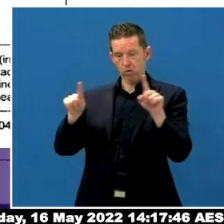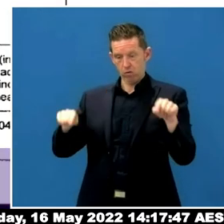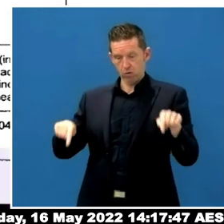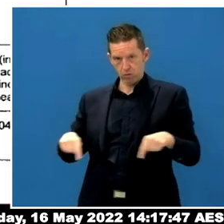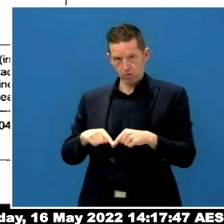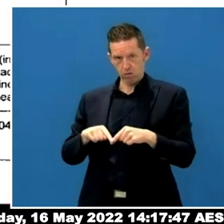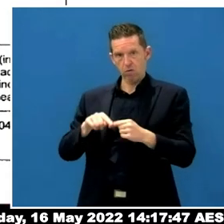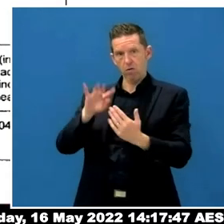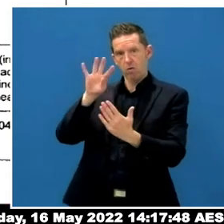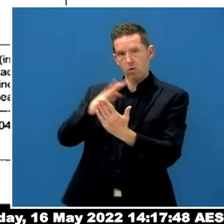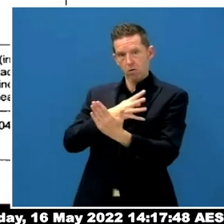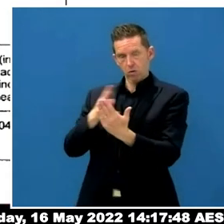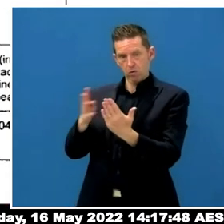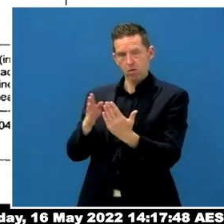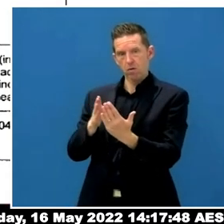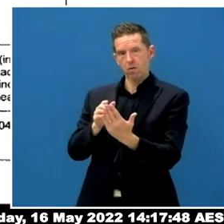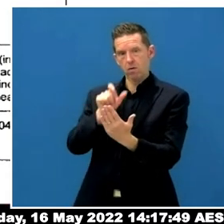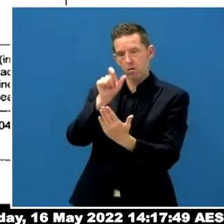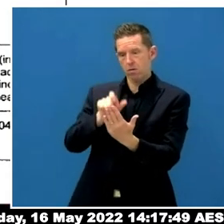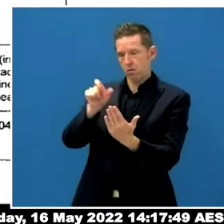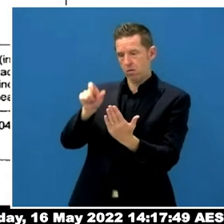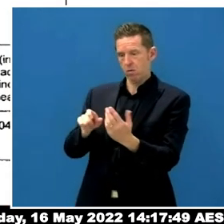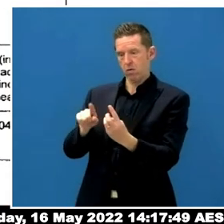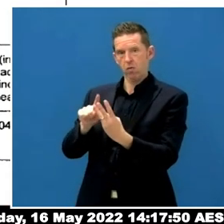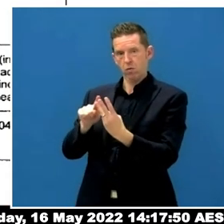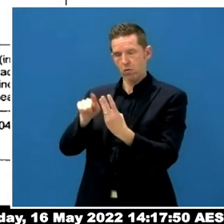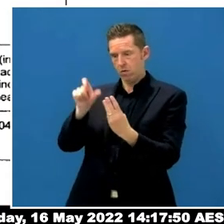refers to: "Simon will be transported to and from the lifestyle centre one to one."